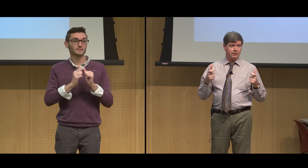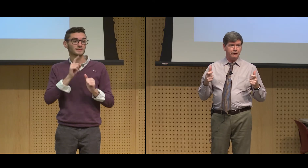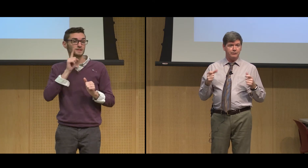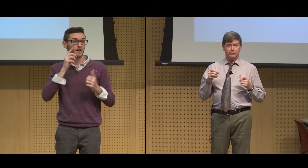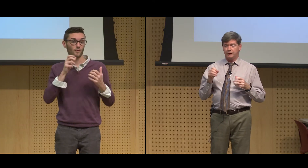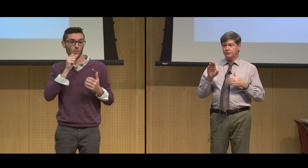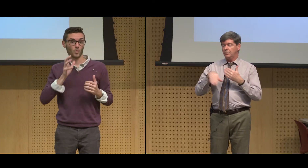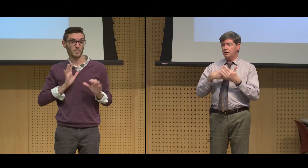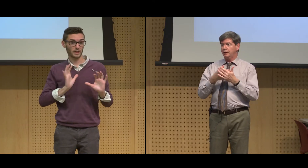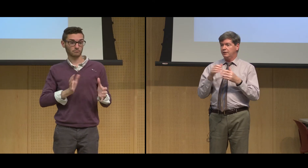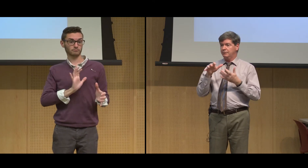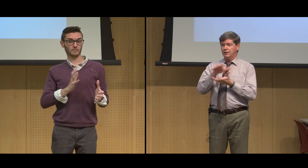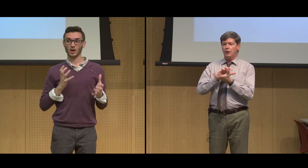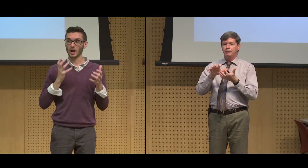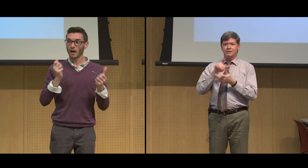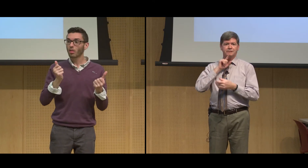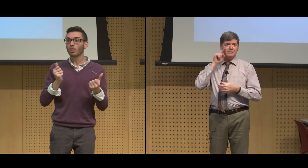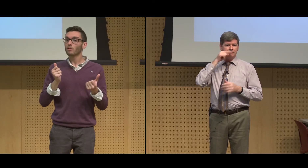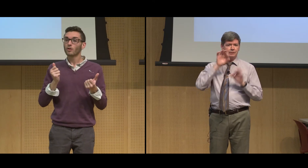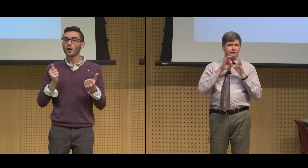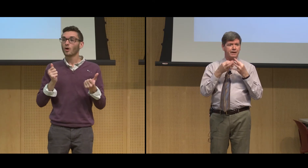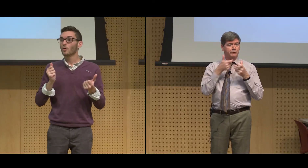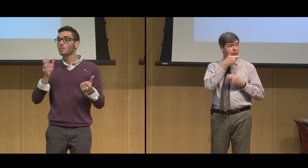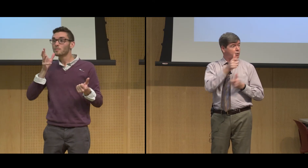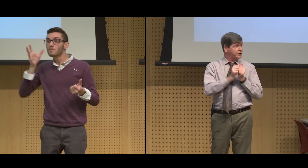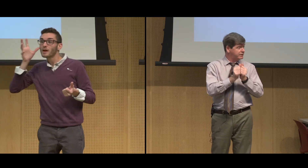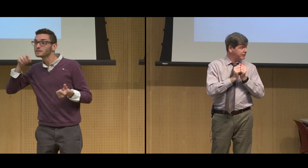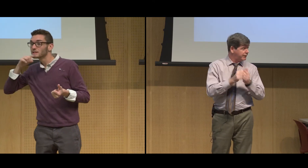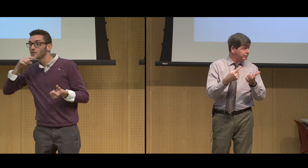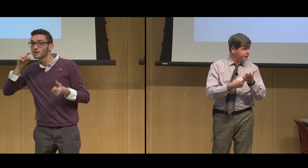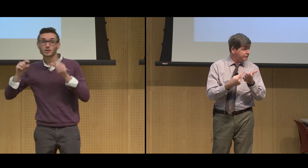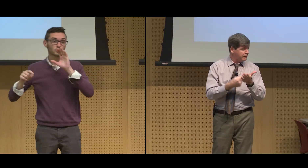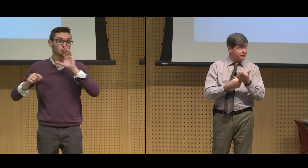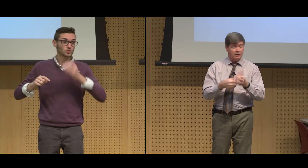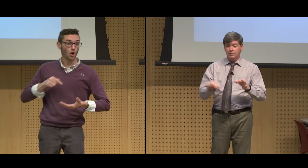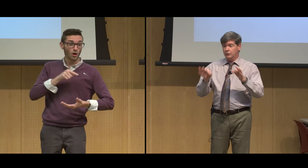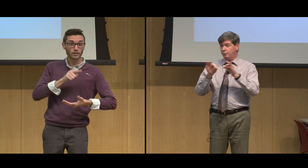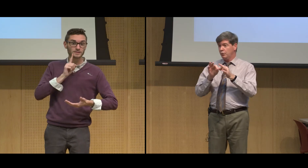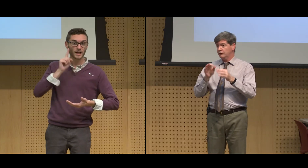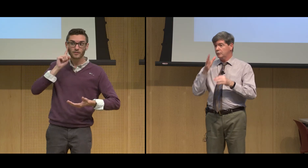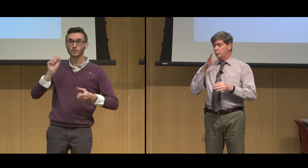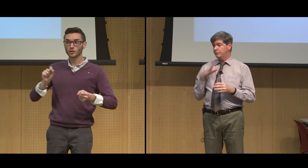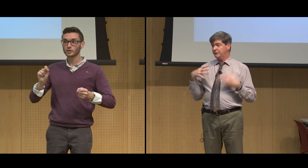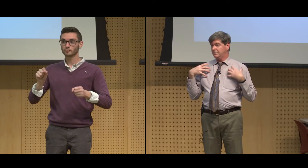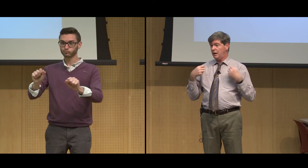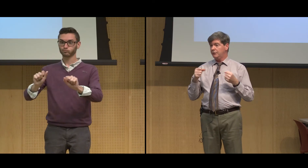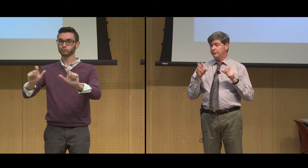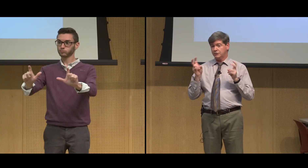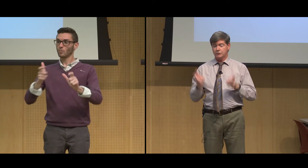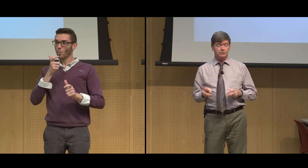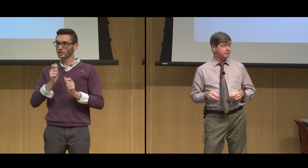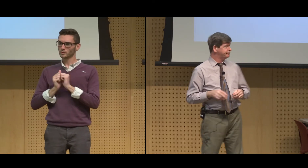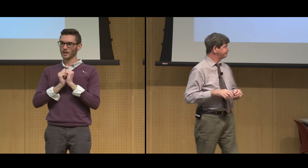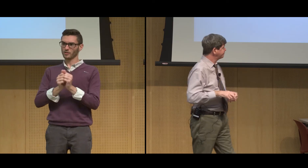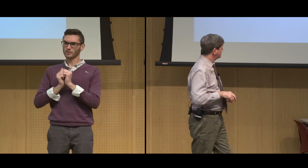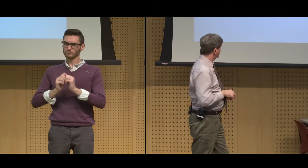so that a mixed deaf-hearing family could watch it together and discuss important women's health issues.